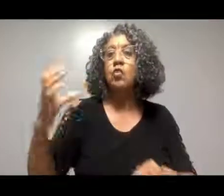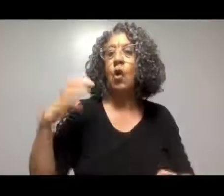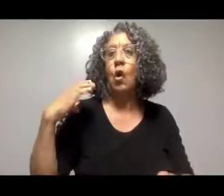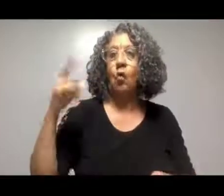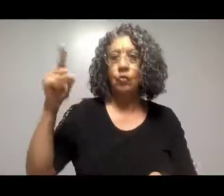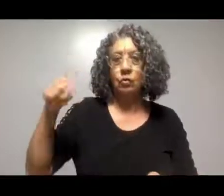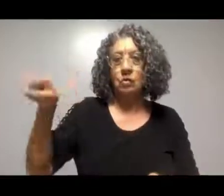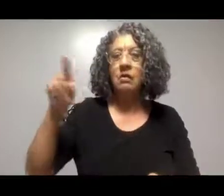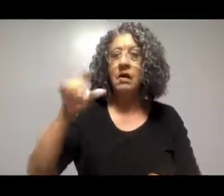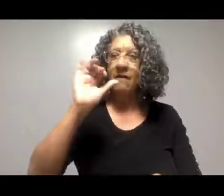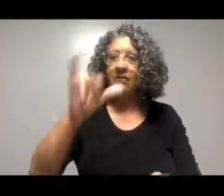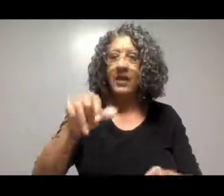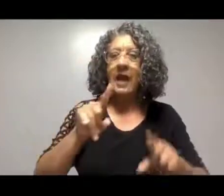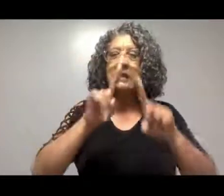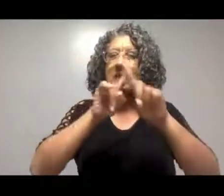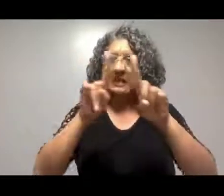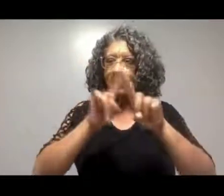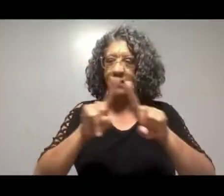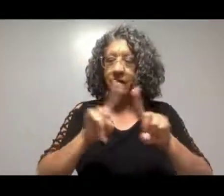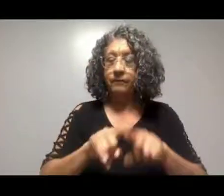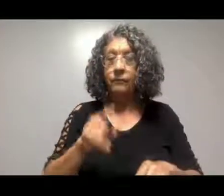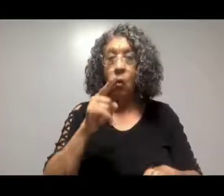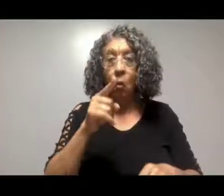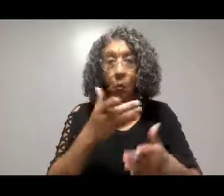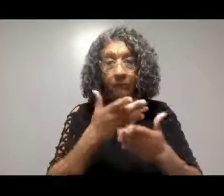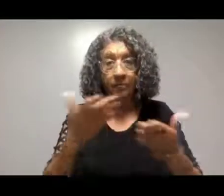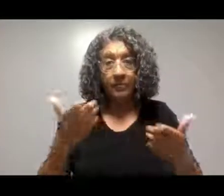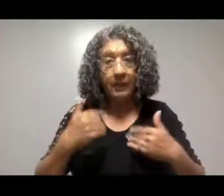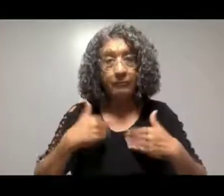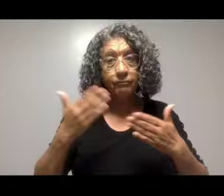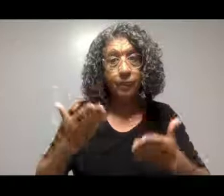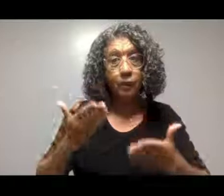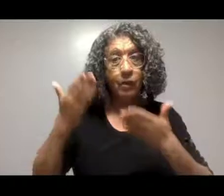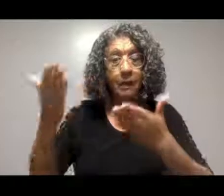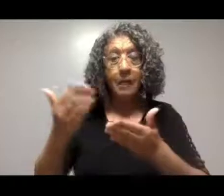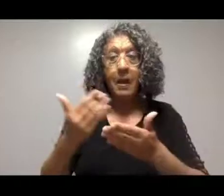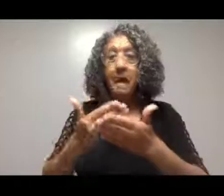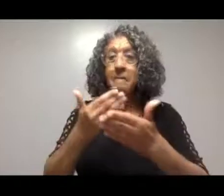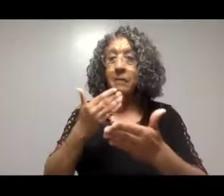you can use the coach. There are different types of personal references